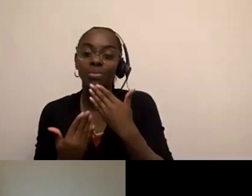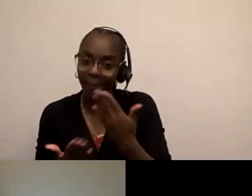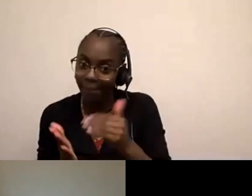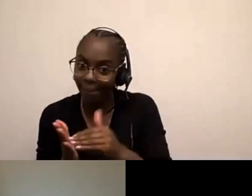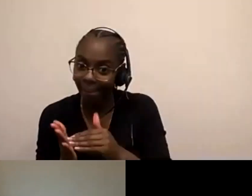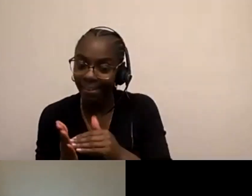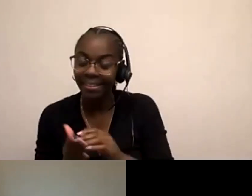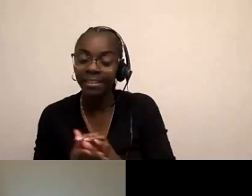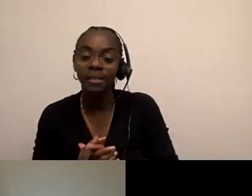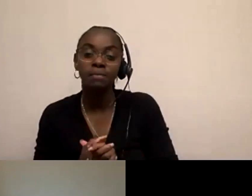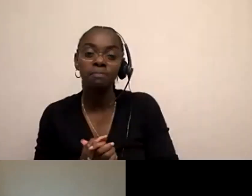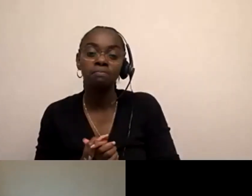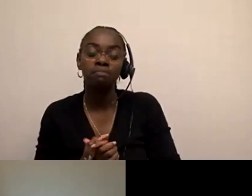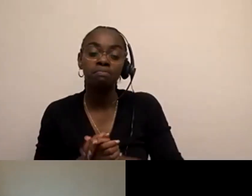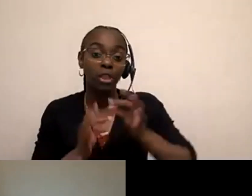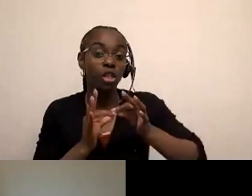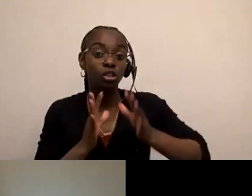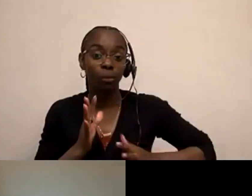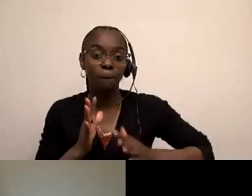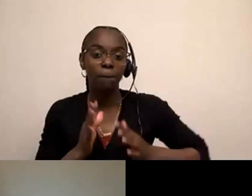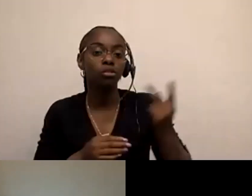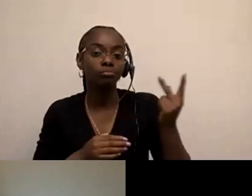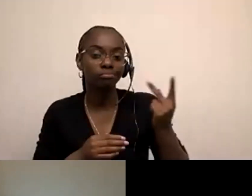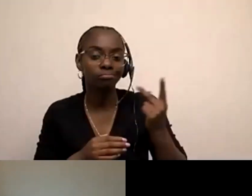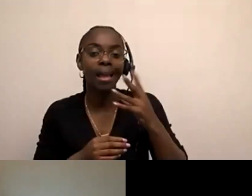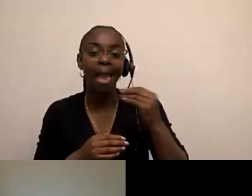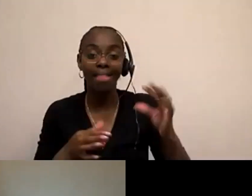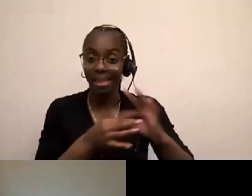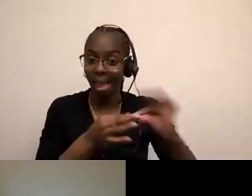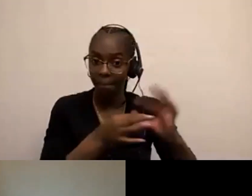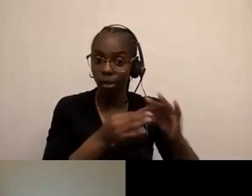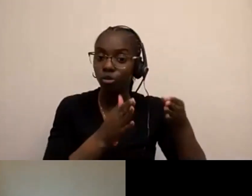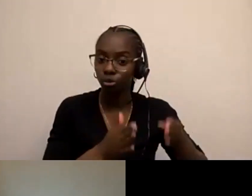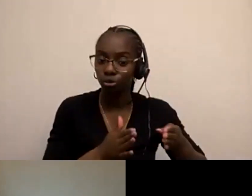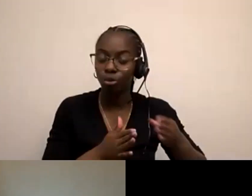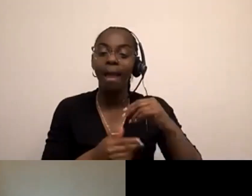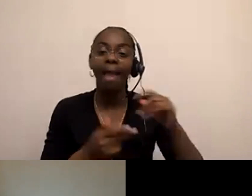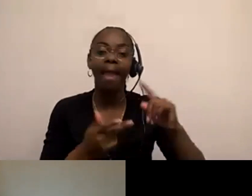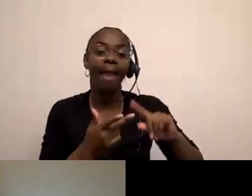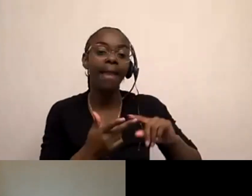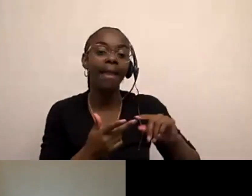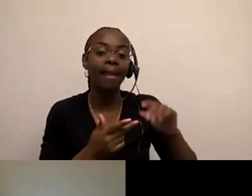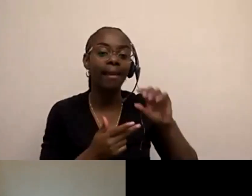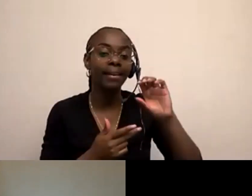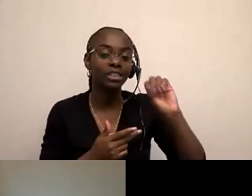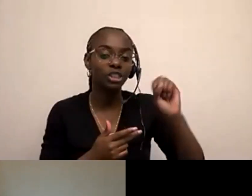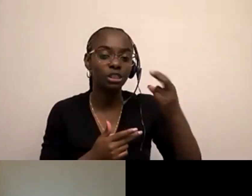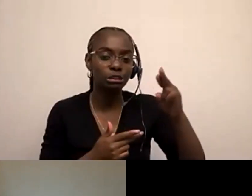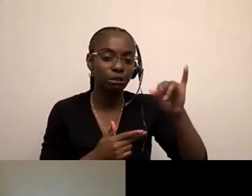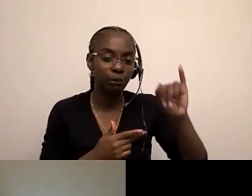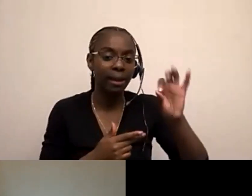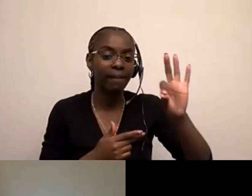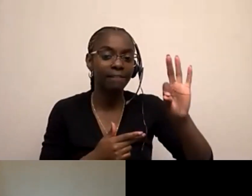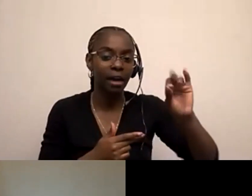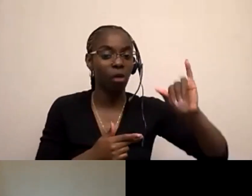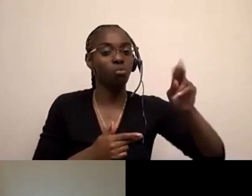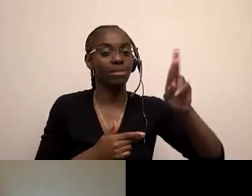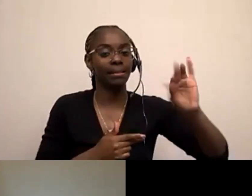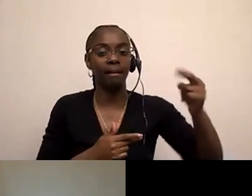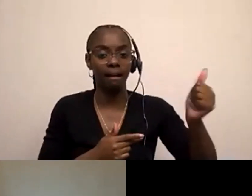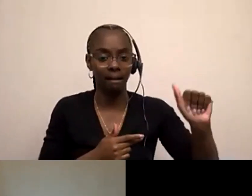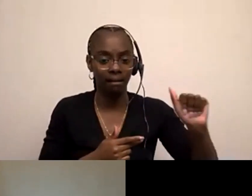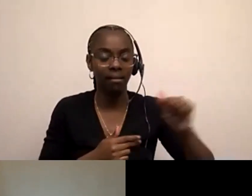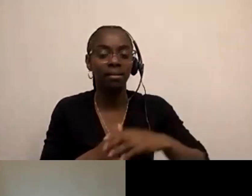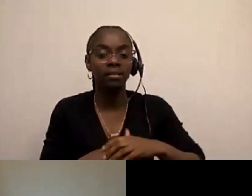INTERPRETER AND AND THE CAPTIONER AND SHERI FARINHA AT NORCAL. BUT JENNIFER I DON'T KNOW HOW TO